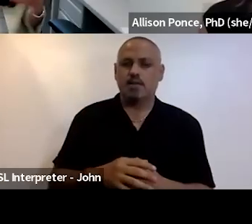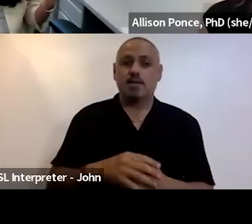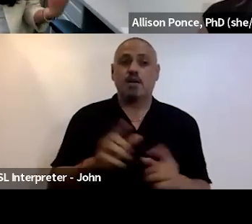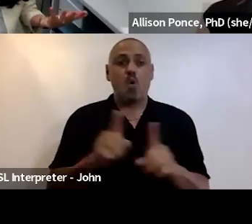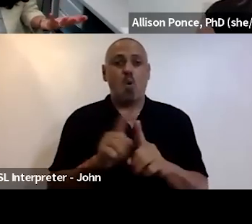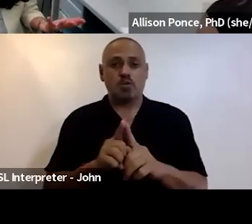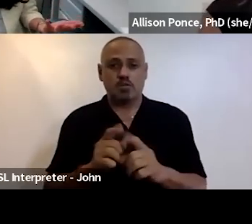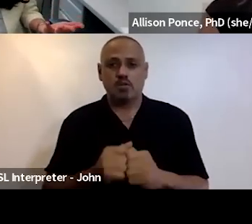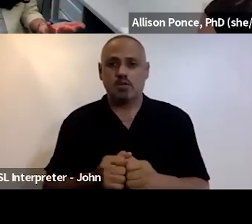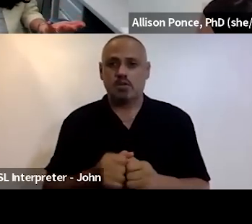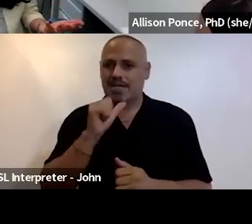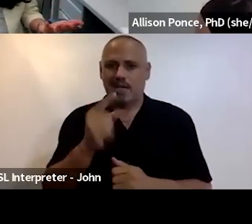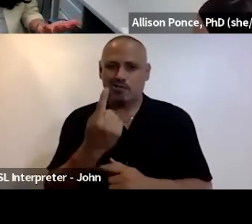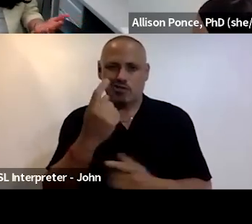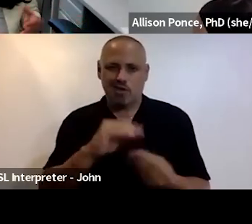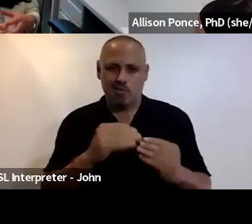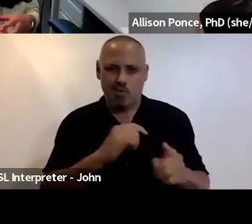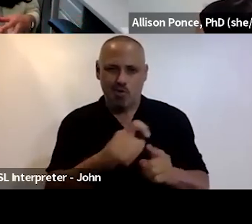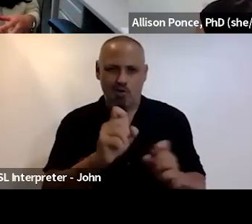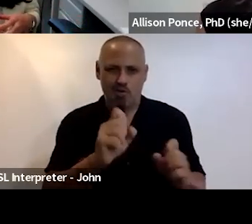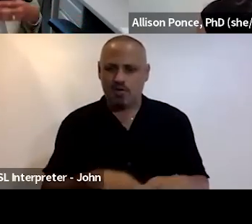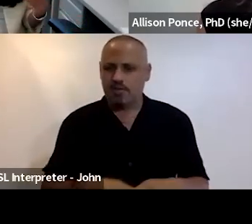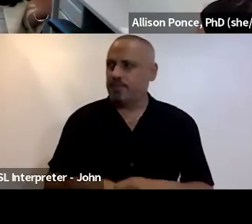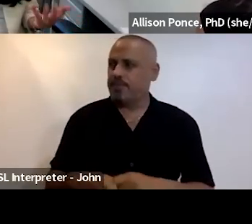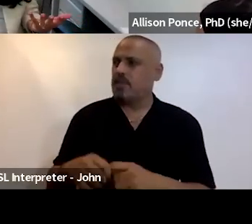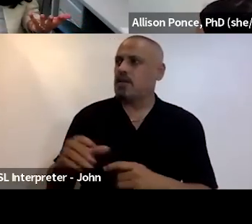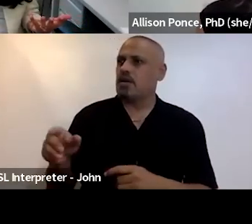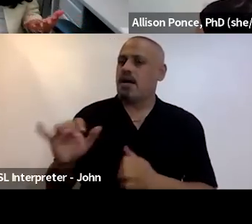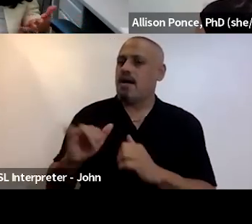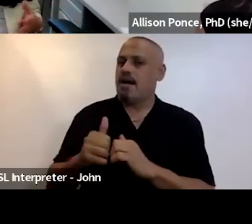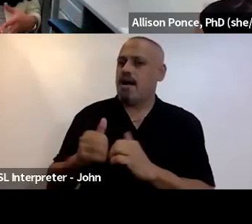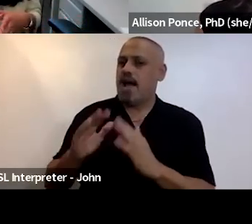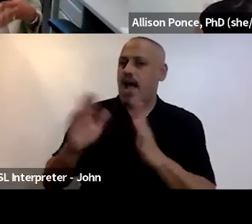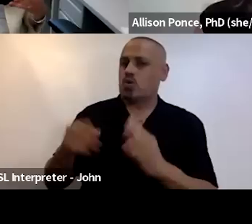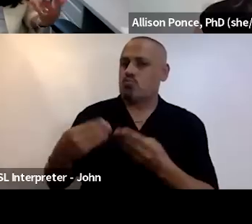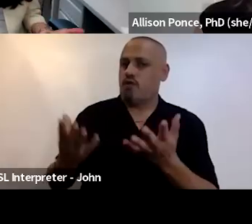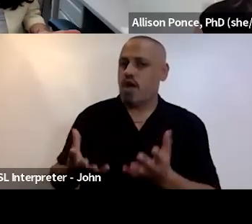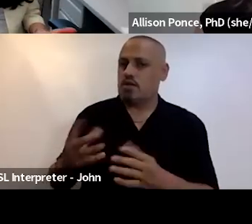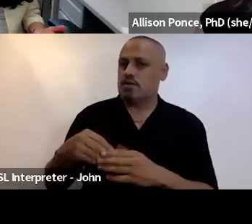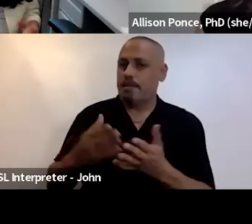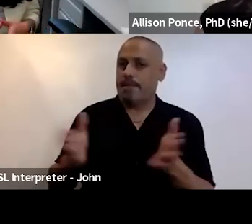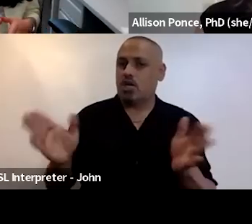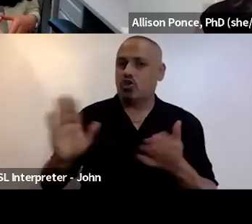because that's not the only number we can call, is housing providers within larger communities